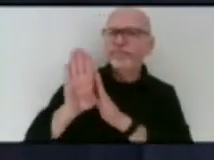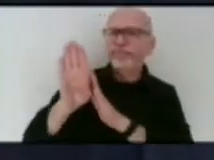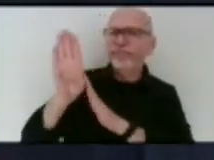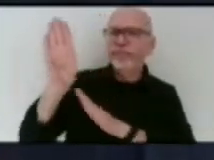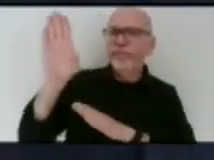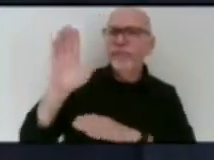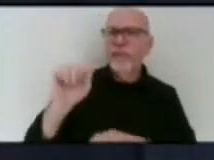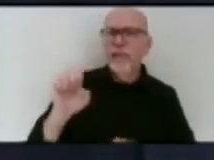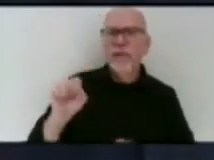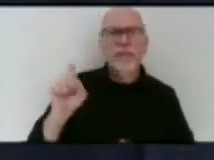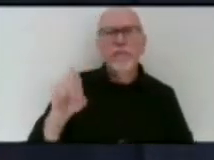and obviously